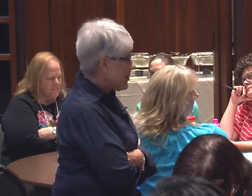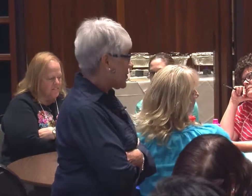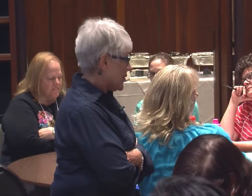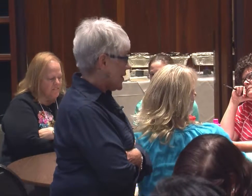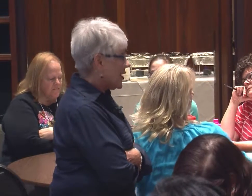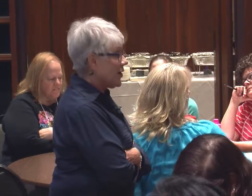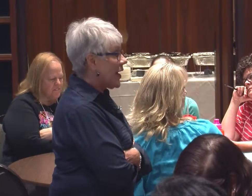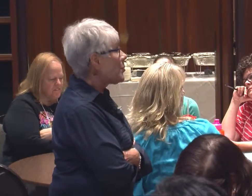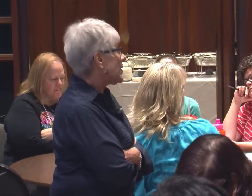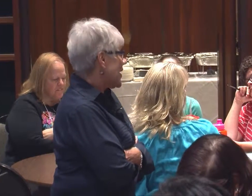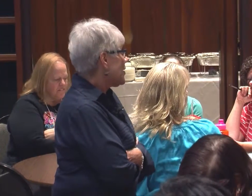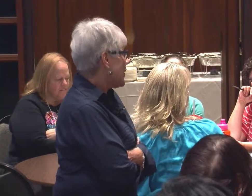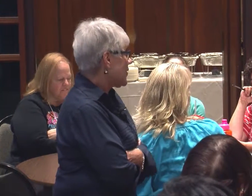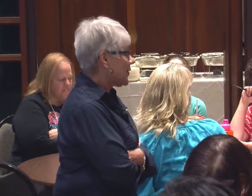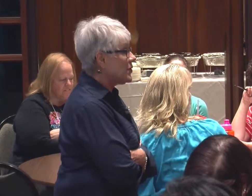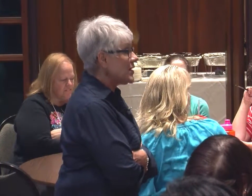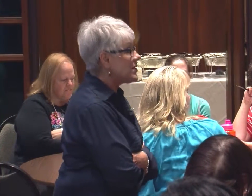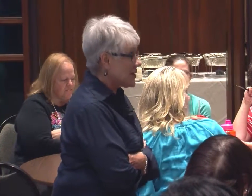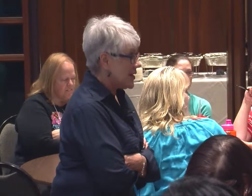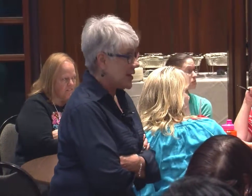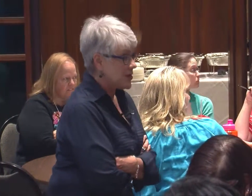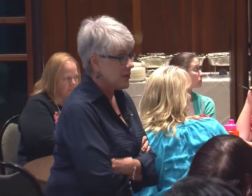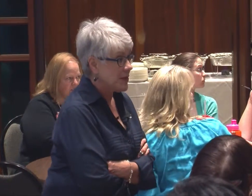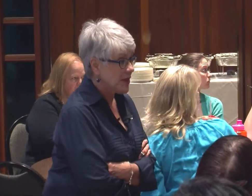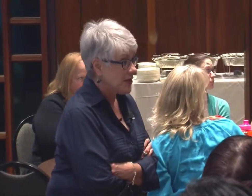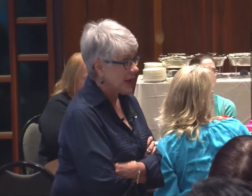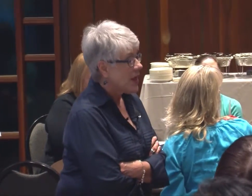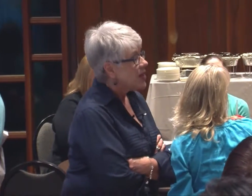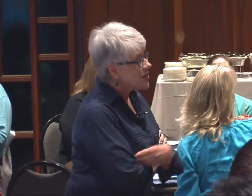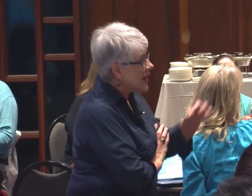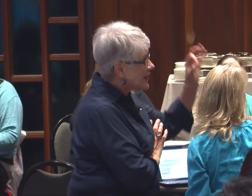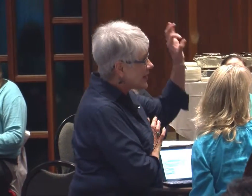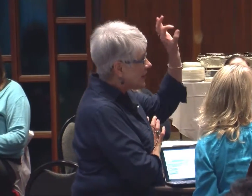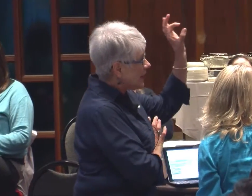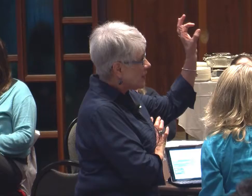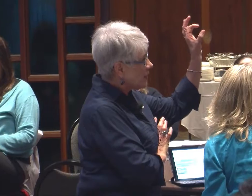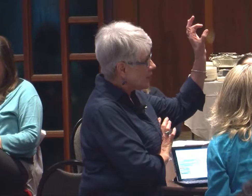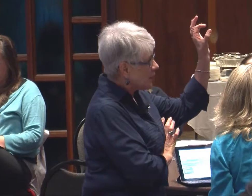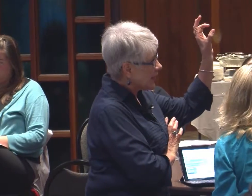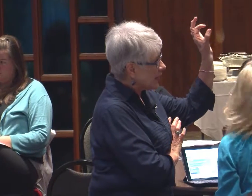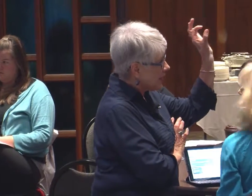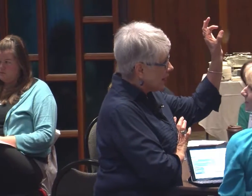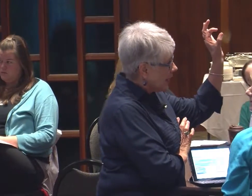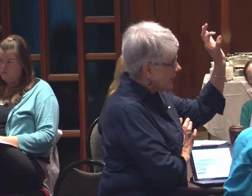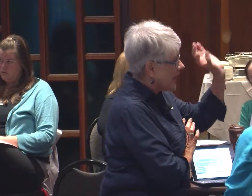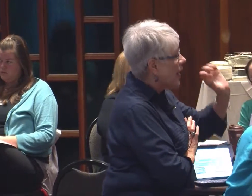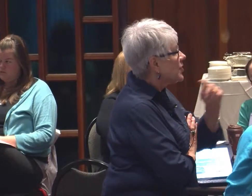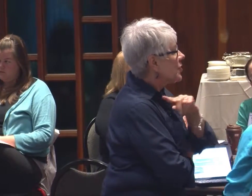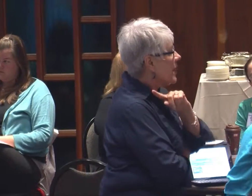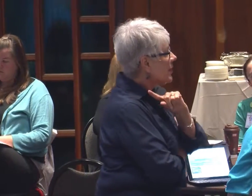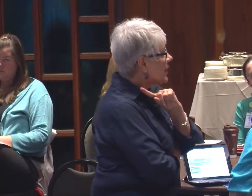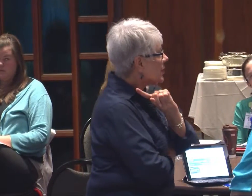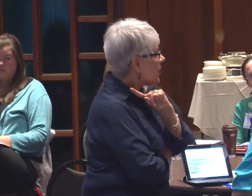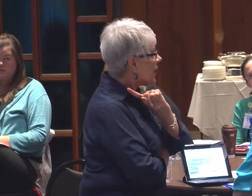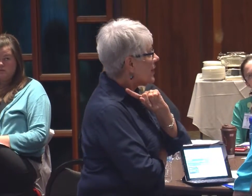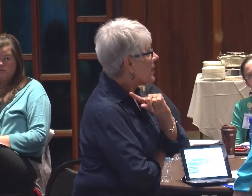opportunity. Okay, or playing with utensils in the kitchen would be learning opp... So that's something that you could put in there. Do you remember the little boy that we